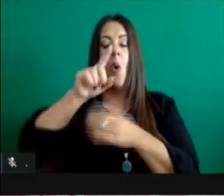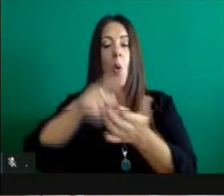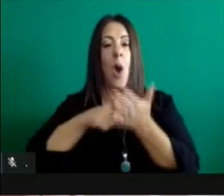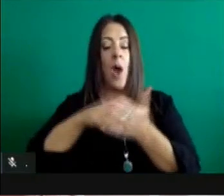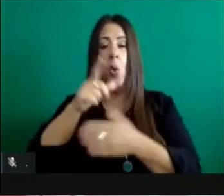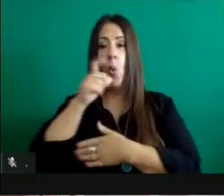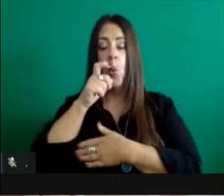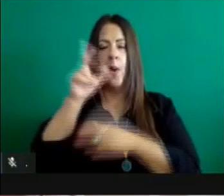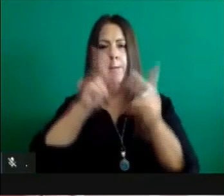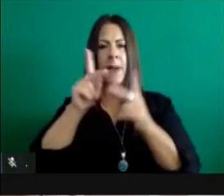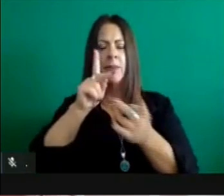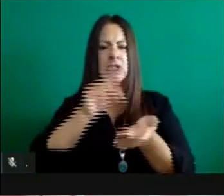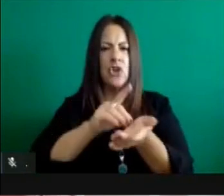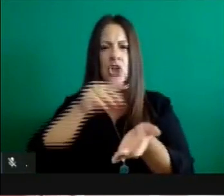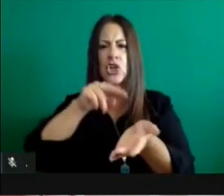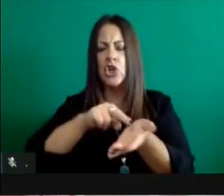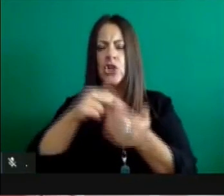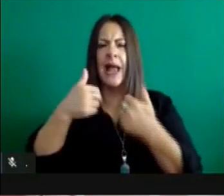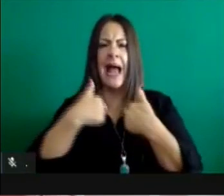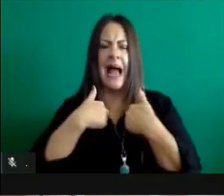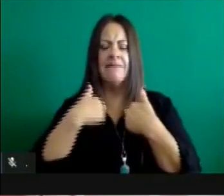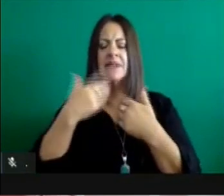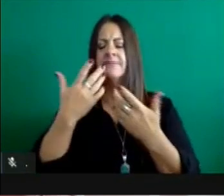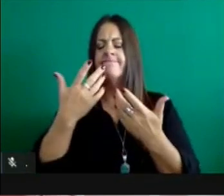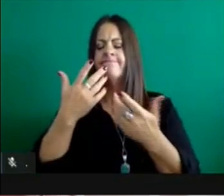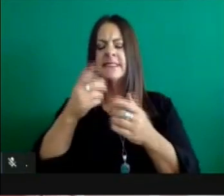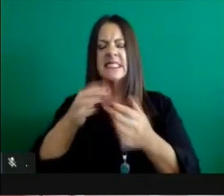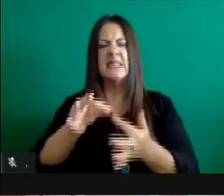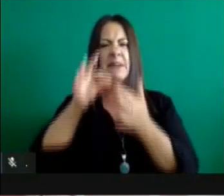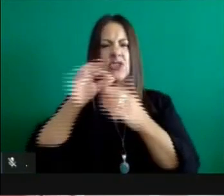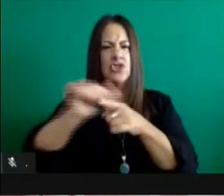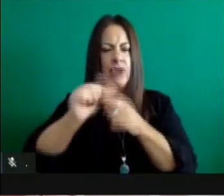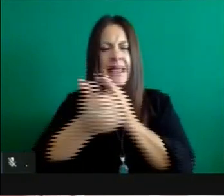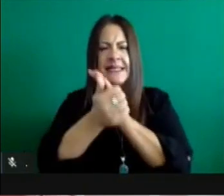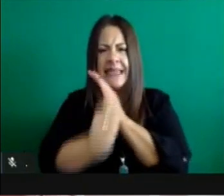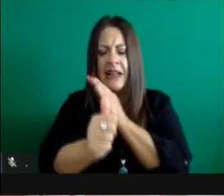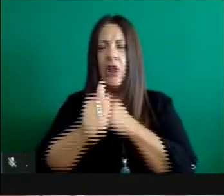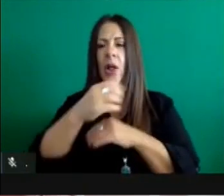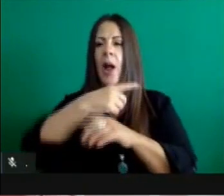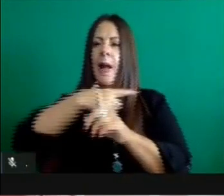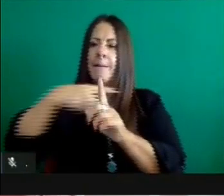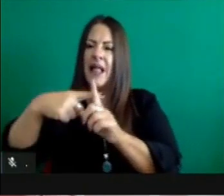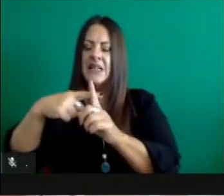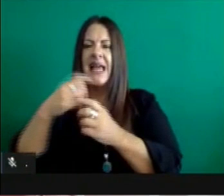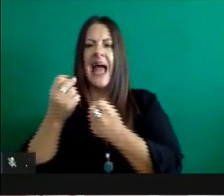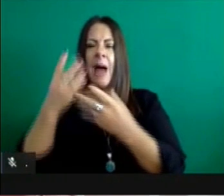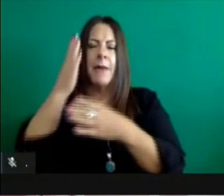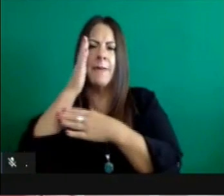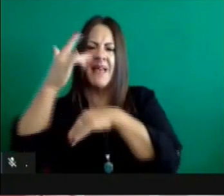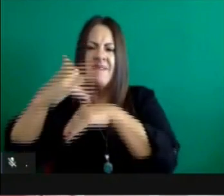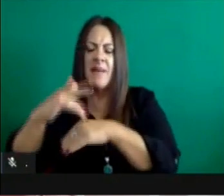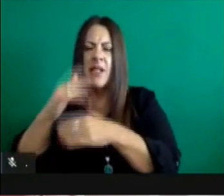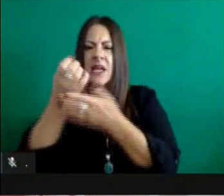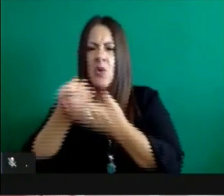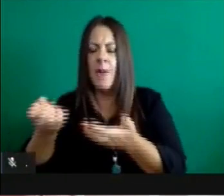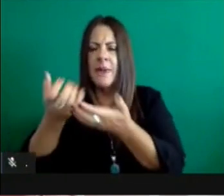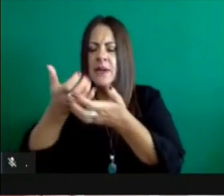BED THAT HAS SUCH SPECIALIZED STAFF AND AGREEMENT, NOT BECAUSE WE DON'T HAVE THE